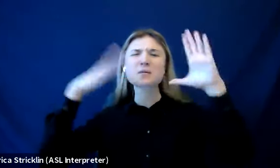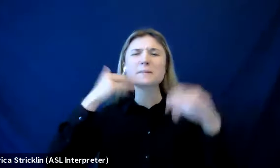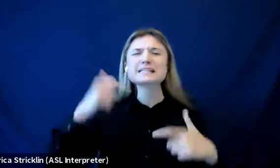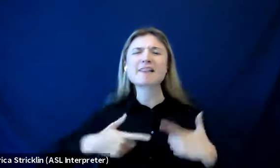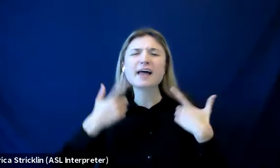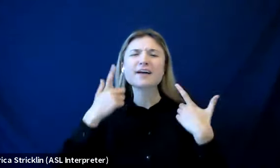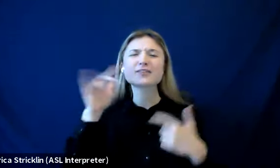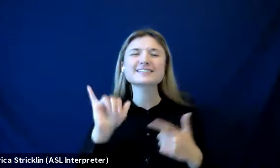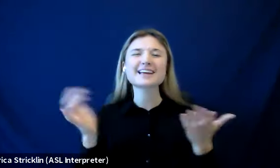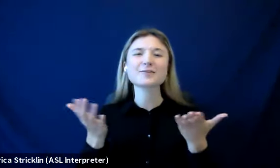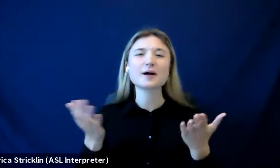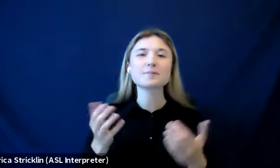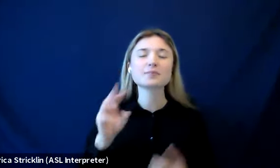My best light.